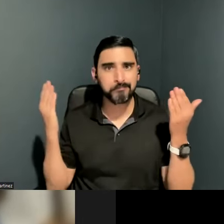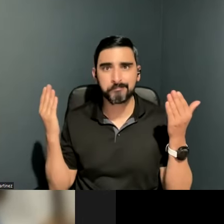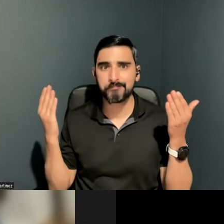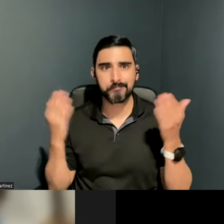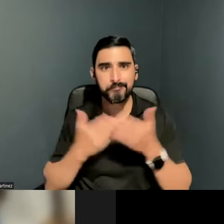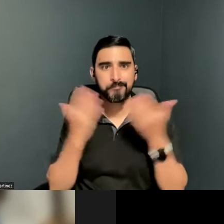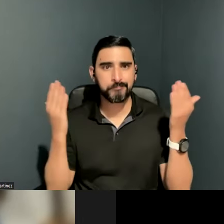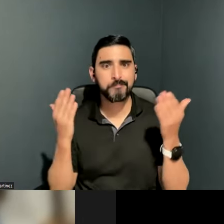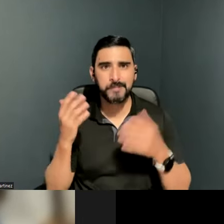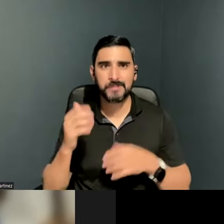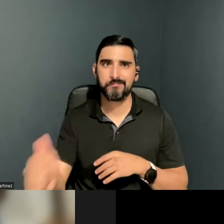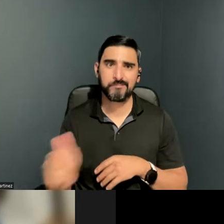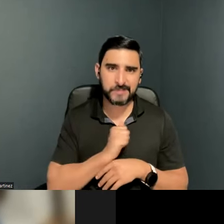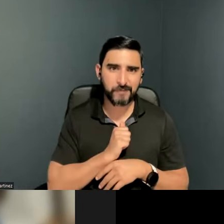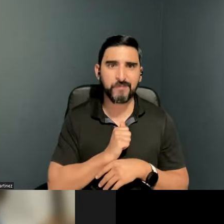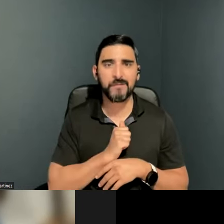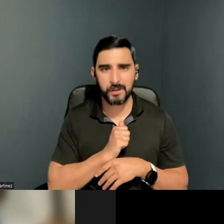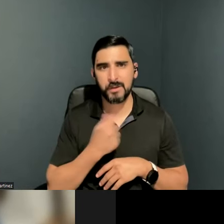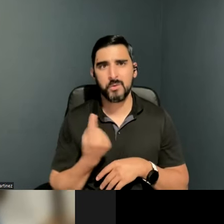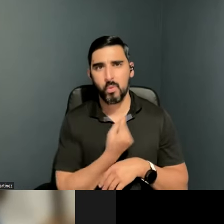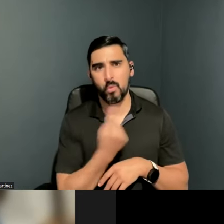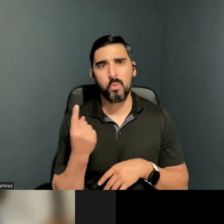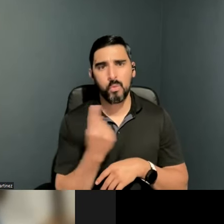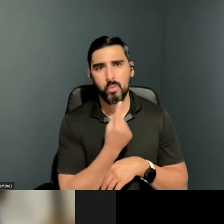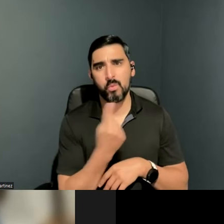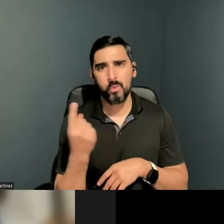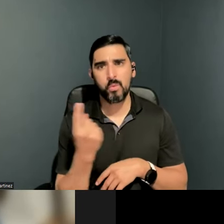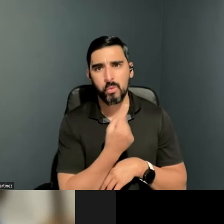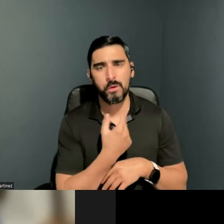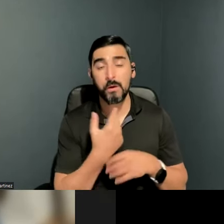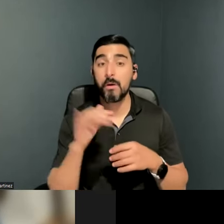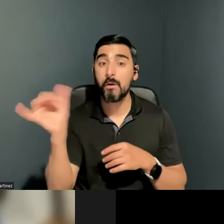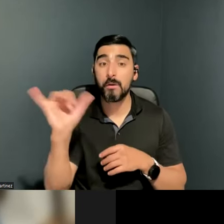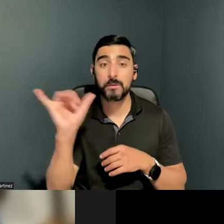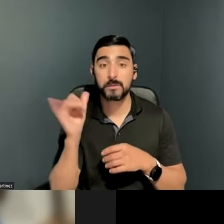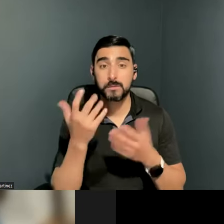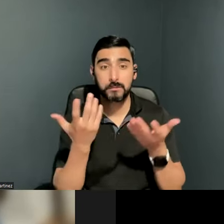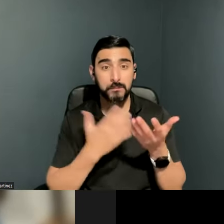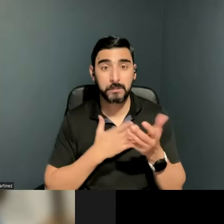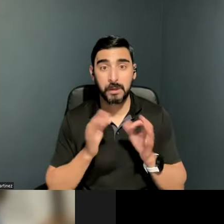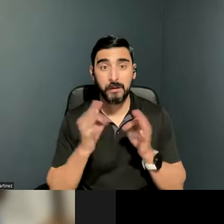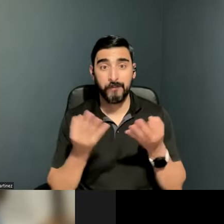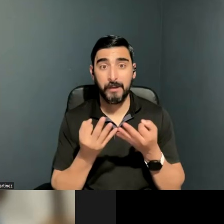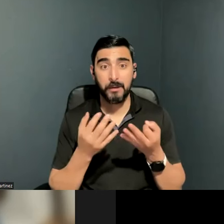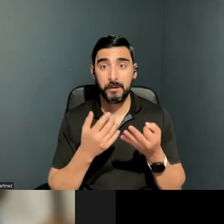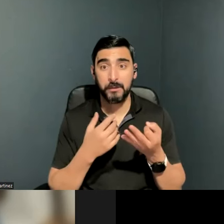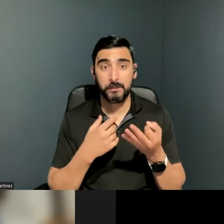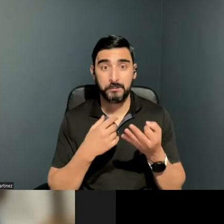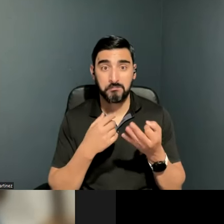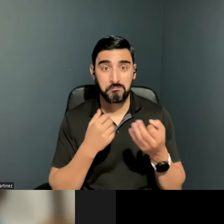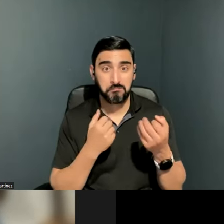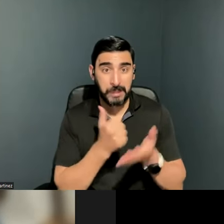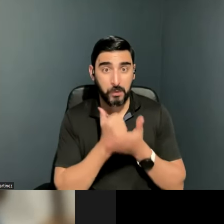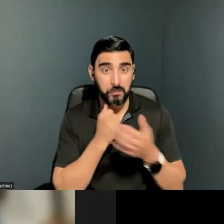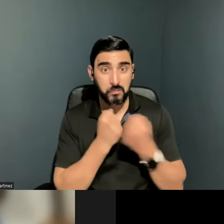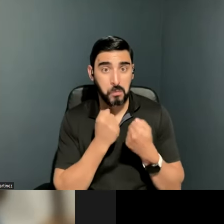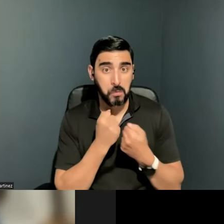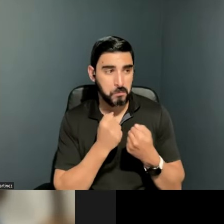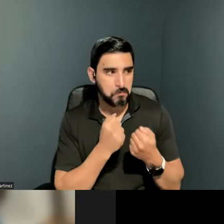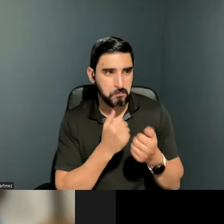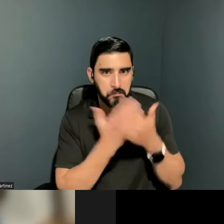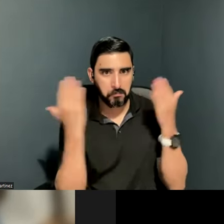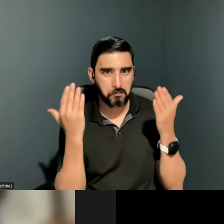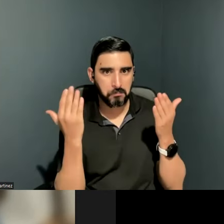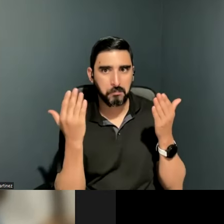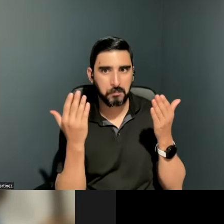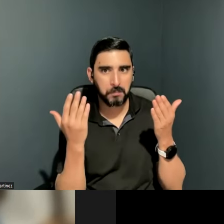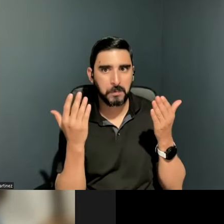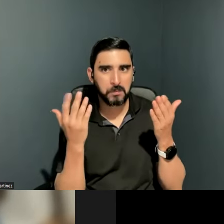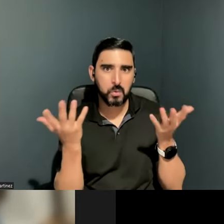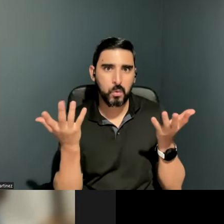much on my own. I also don’t have a family that helps. So I’ve had to navigate this pretty much